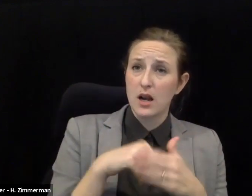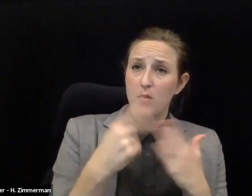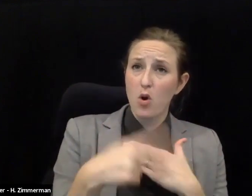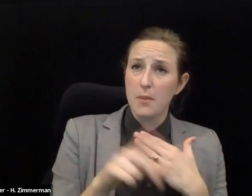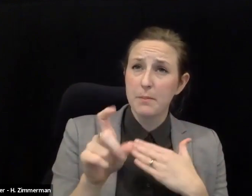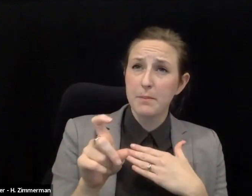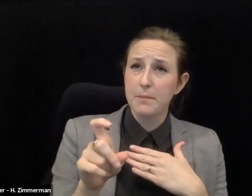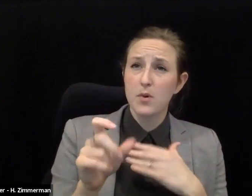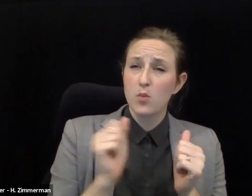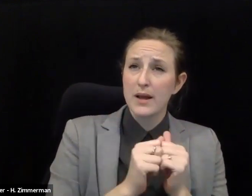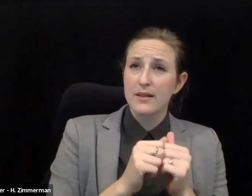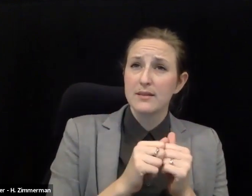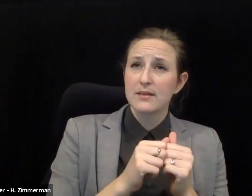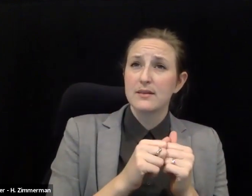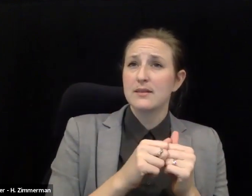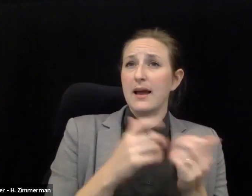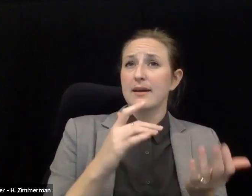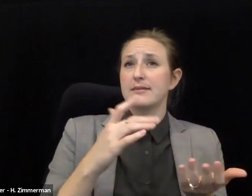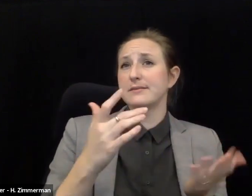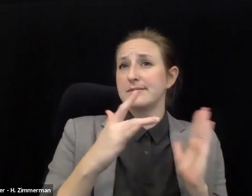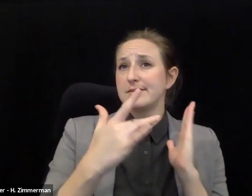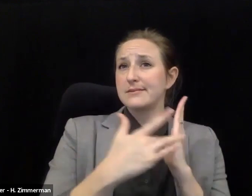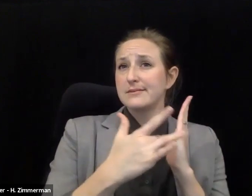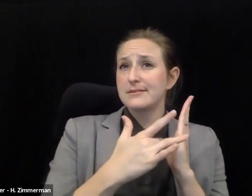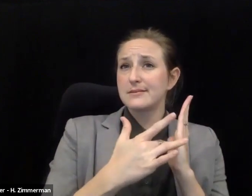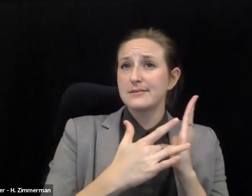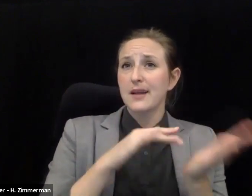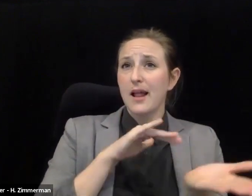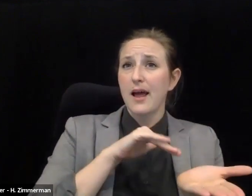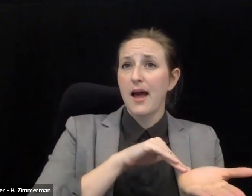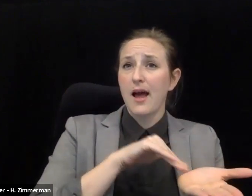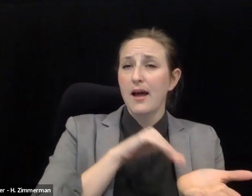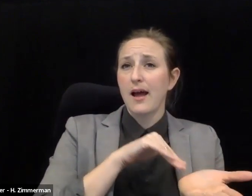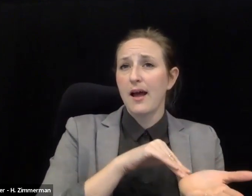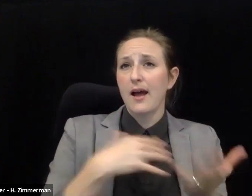Justin Harford: Yeah, I mean, I was kind of interested, I guess it's kind of a curveball